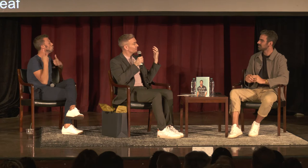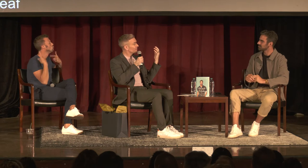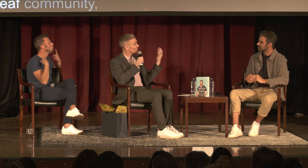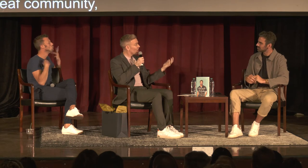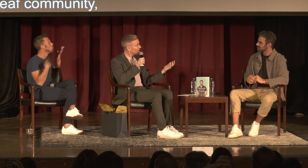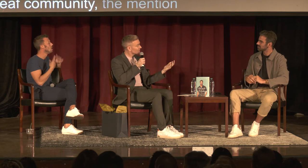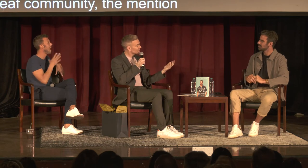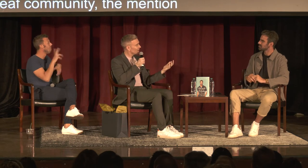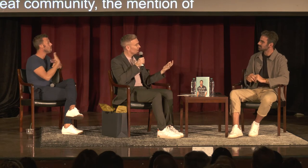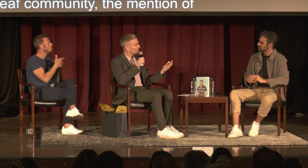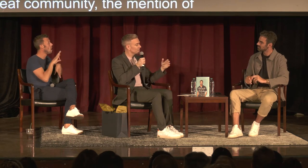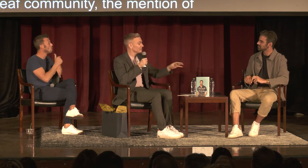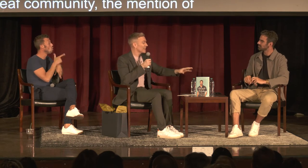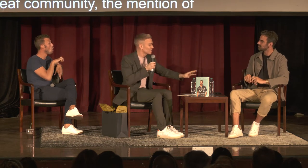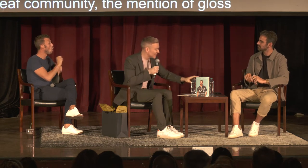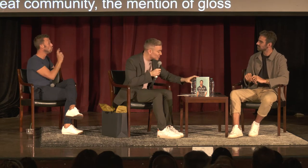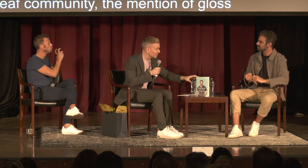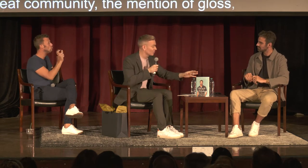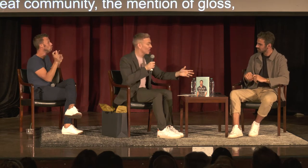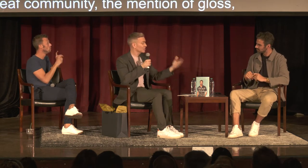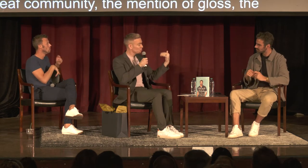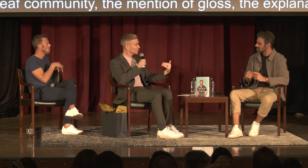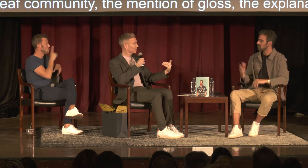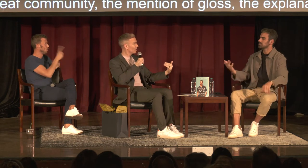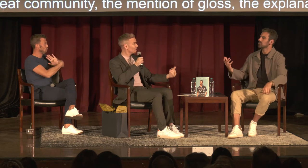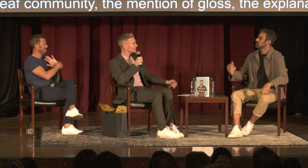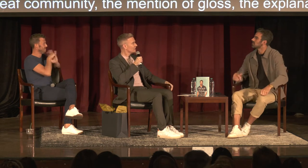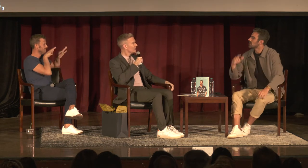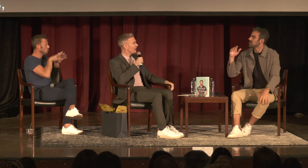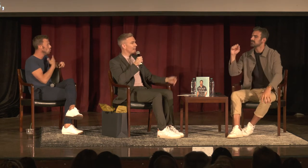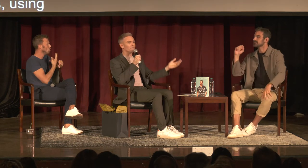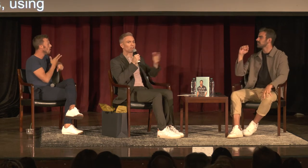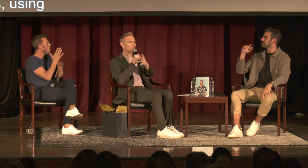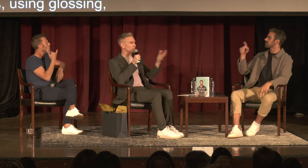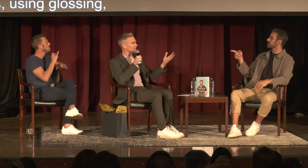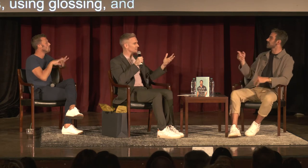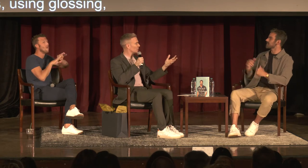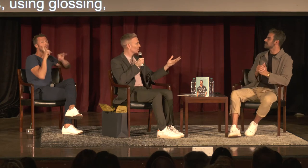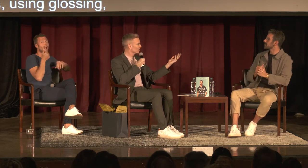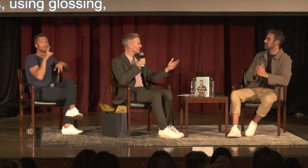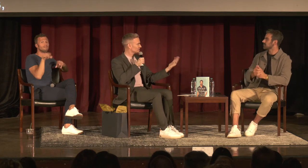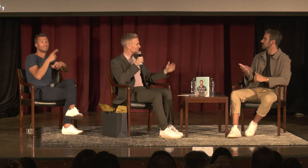of gloss, the explanation of gloss, using gloss. And for anyone who doesn't know what gloss is,